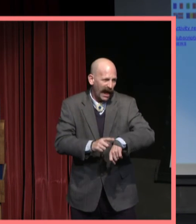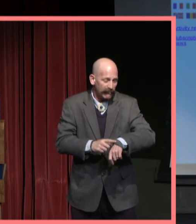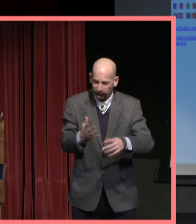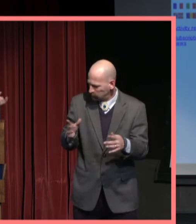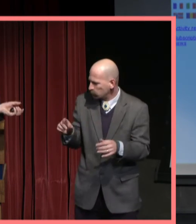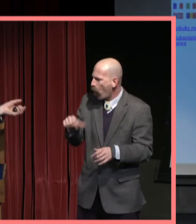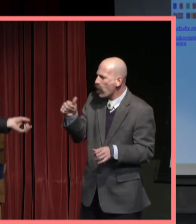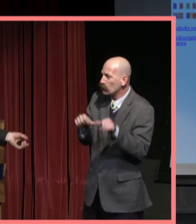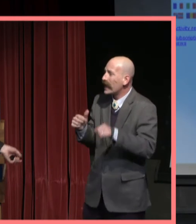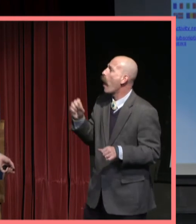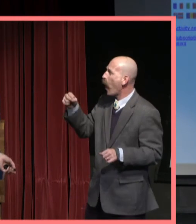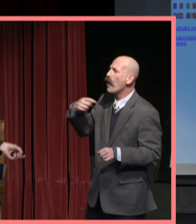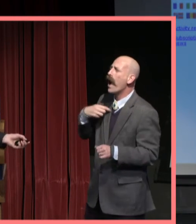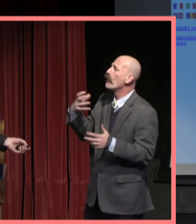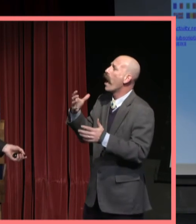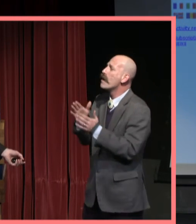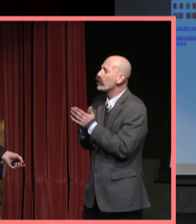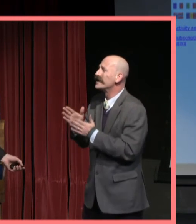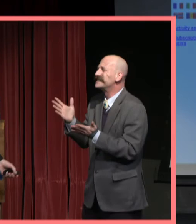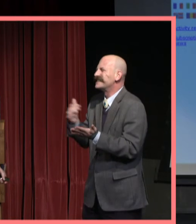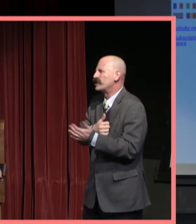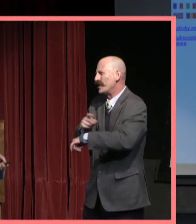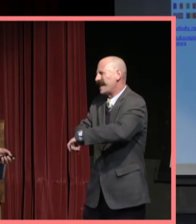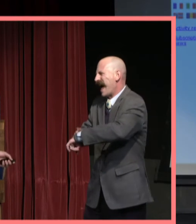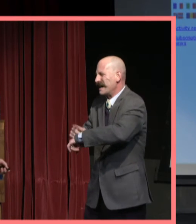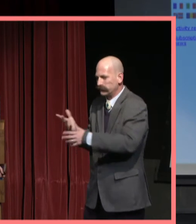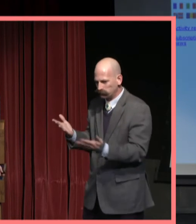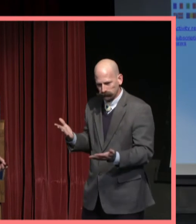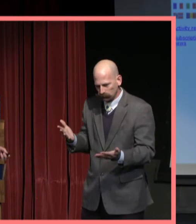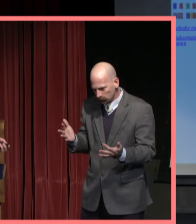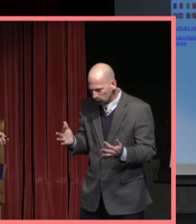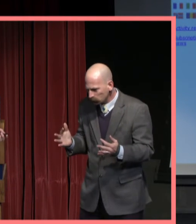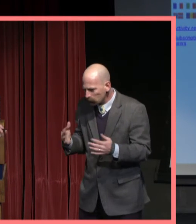We need to make time for this, it's so important to educate the children.